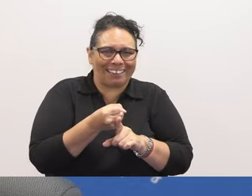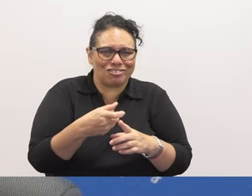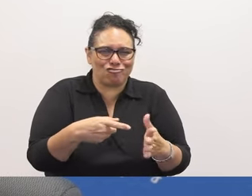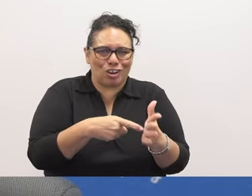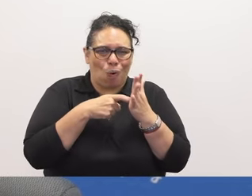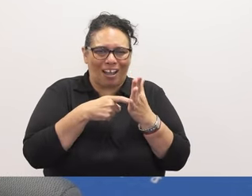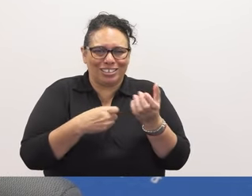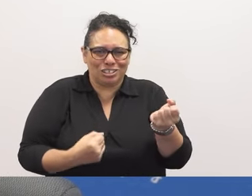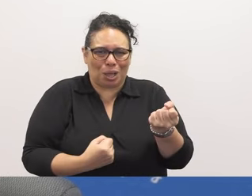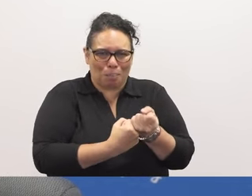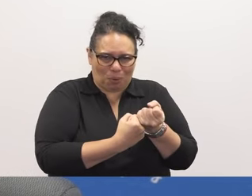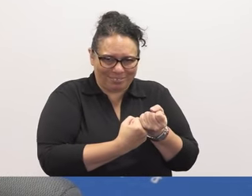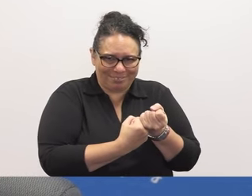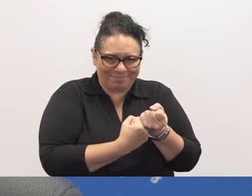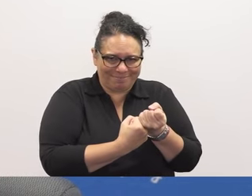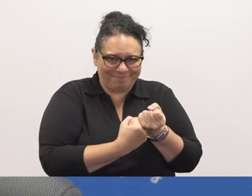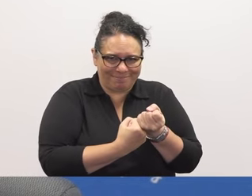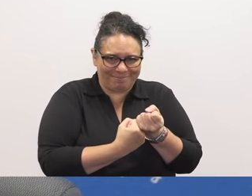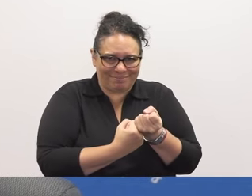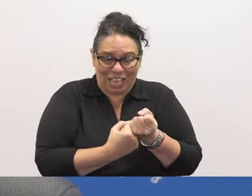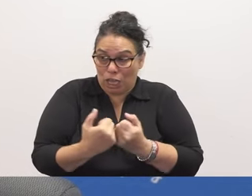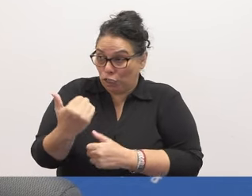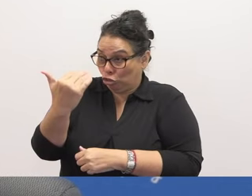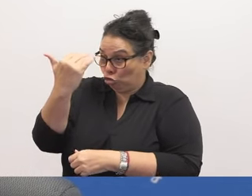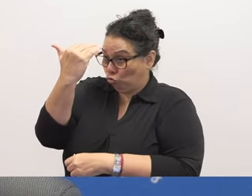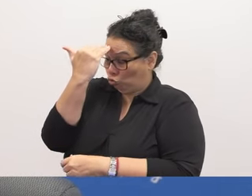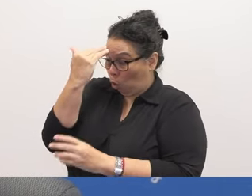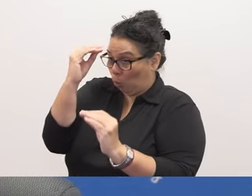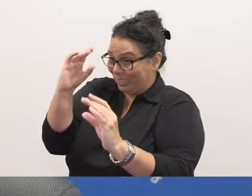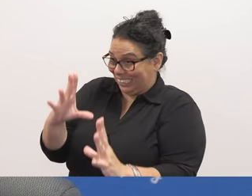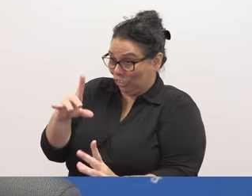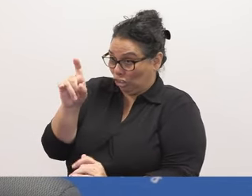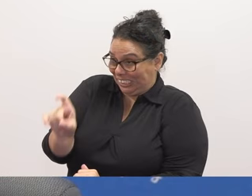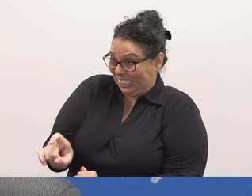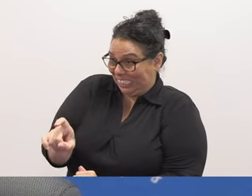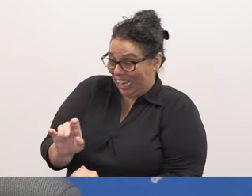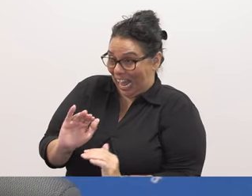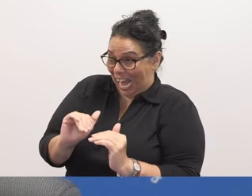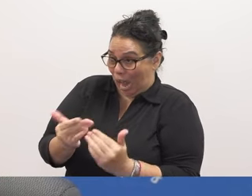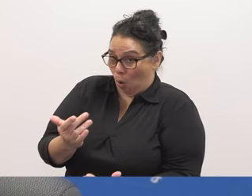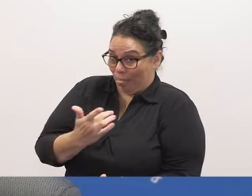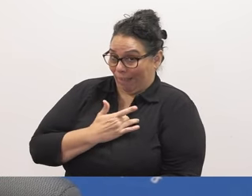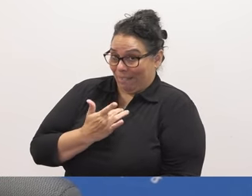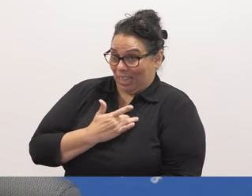And in order to know what teachers need and how they feel with regards to support,